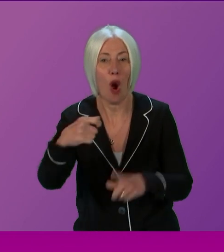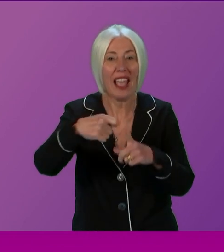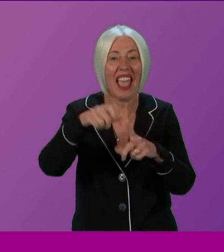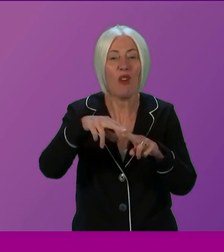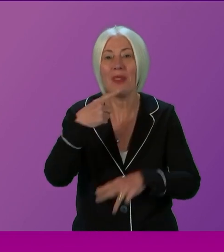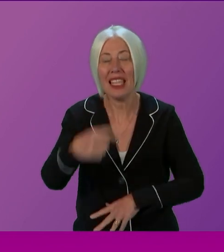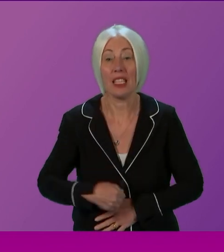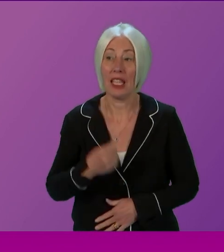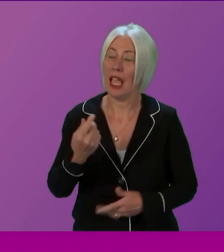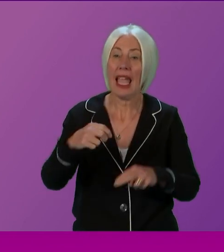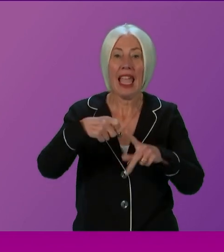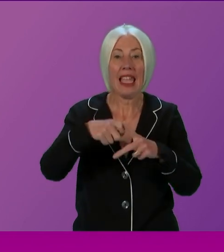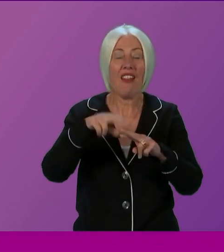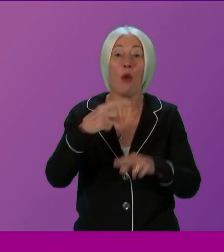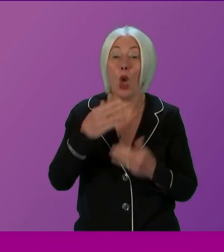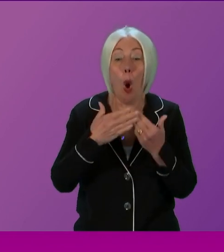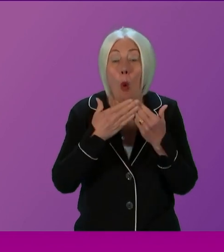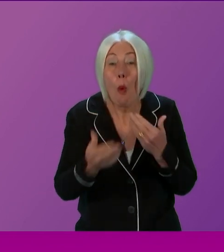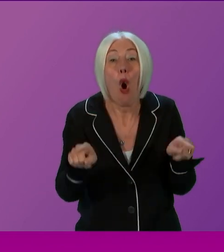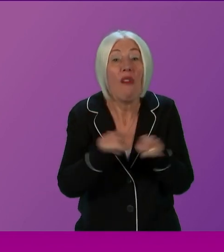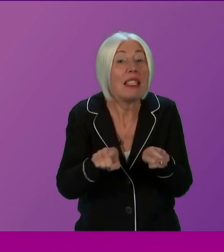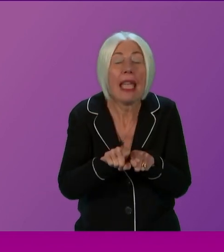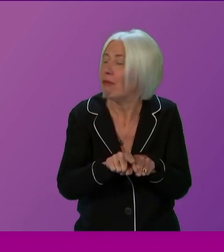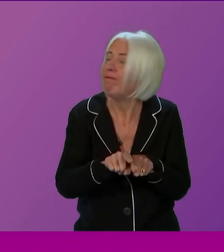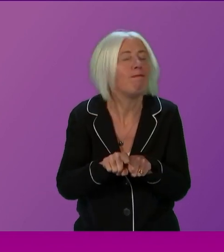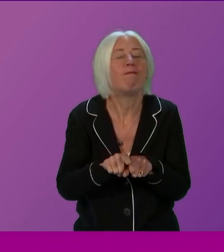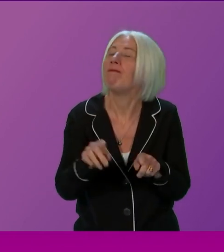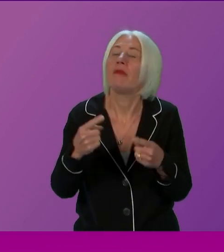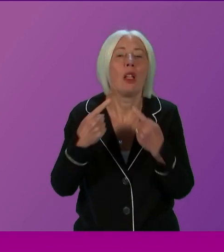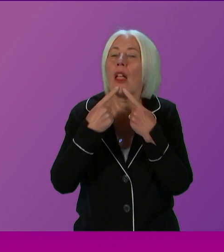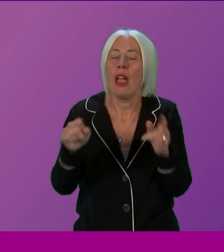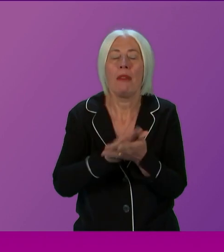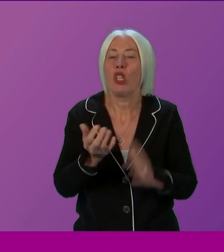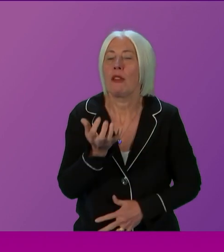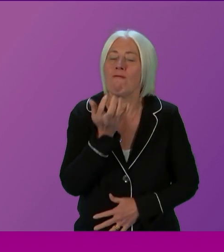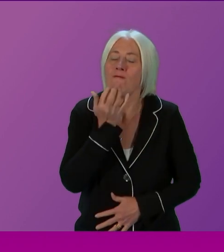“More of the same is not a manifesto—it’s an acceptance of mediocrity.”